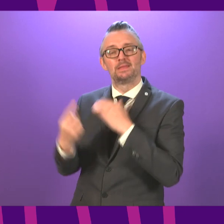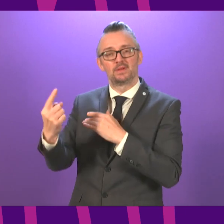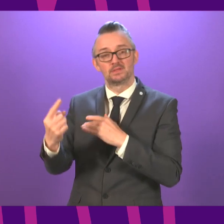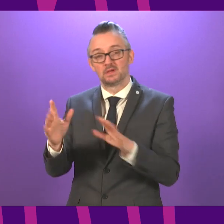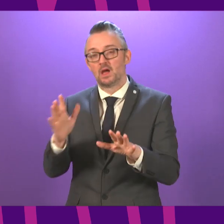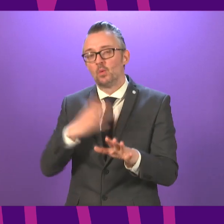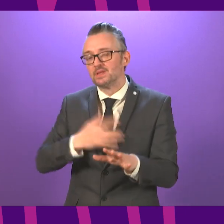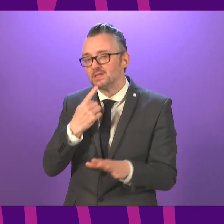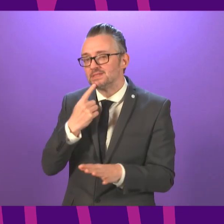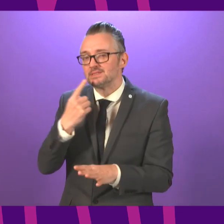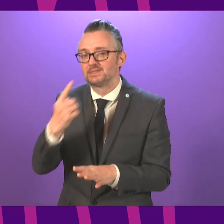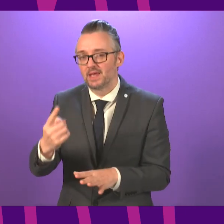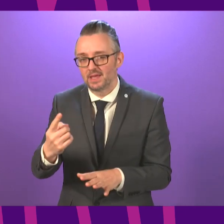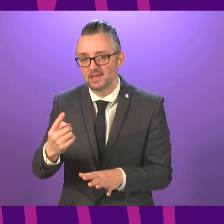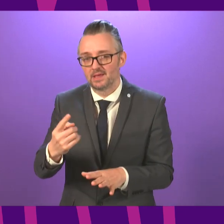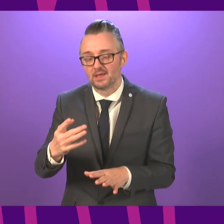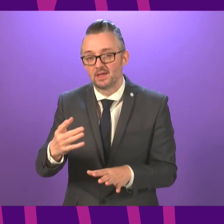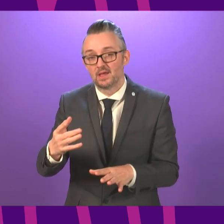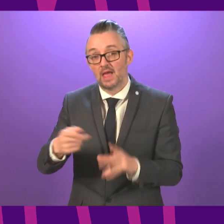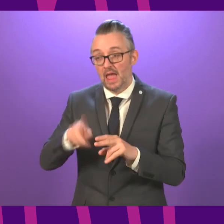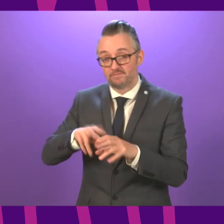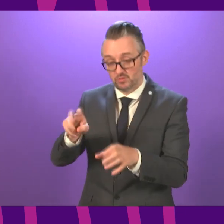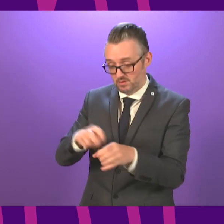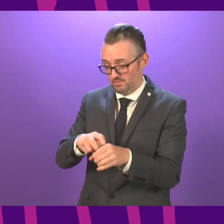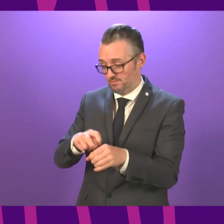that breaking from the United Kingdom would be any less painful than this.